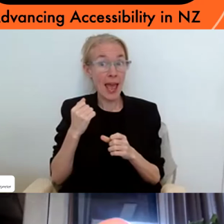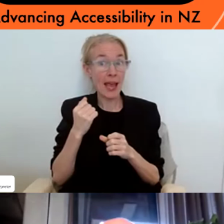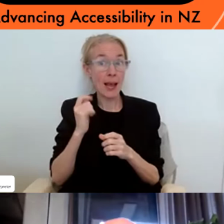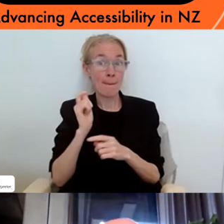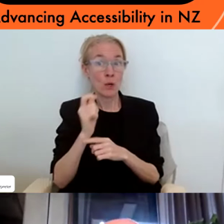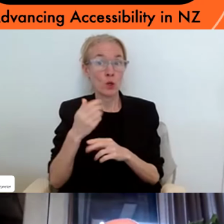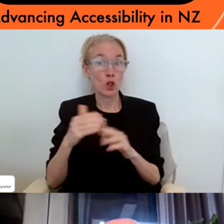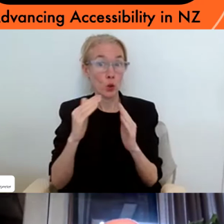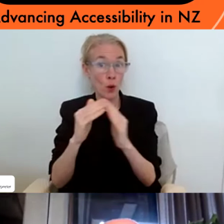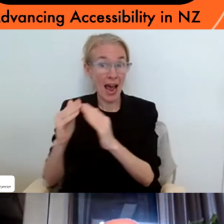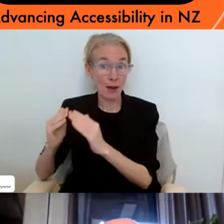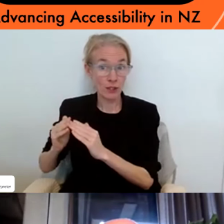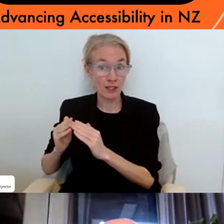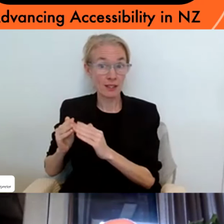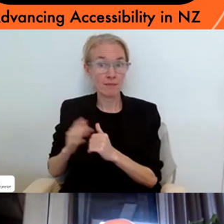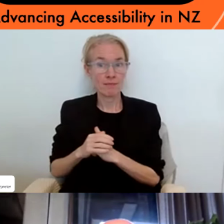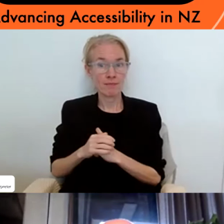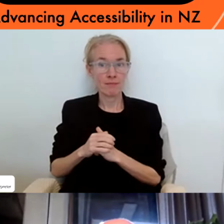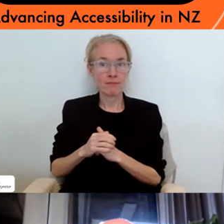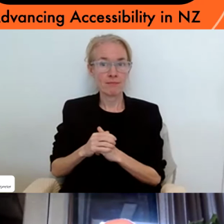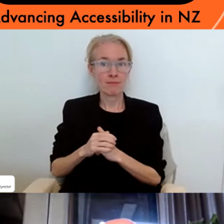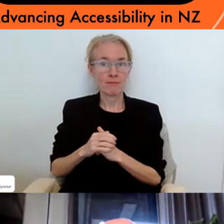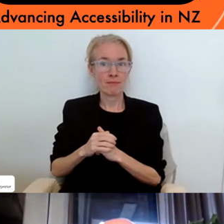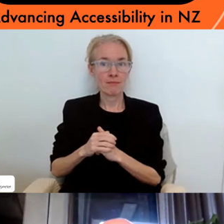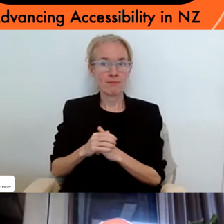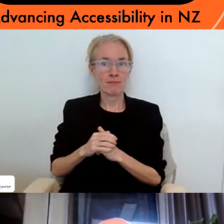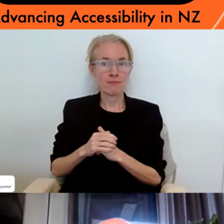with the, I guess, those tighter sort of sections as well, we're